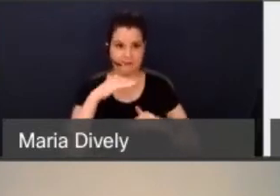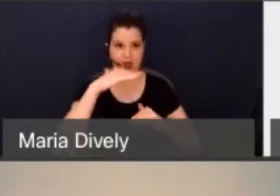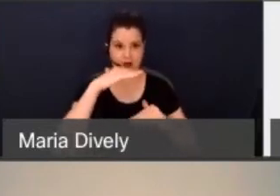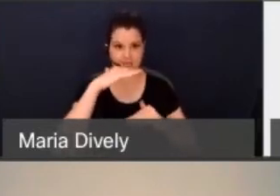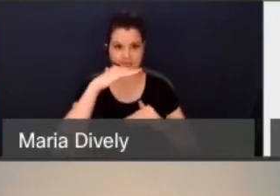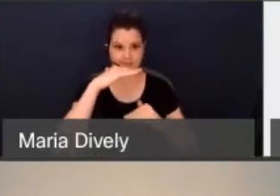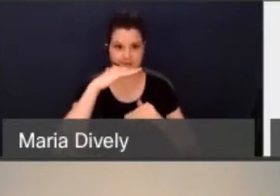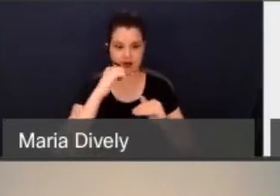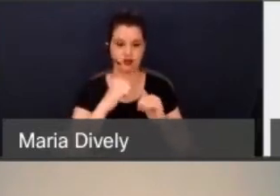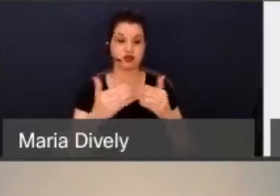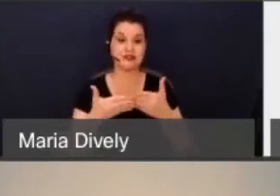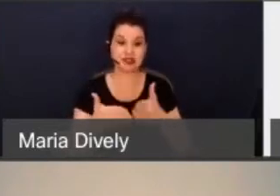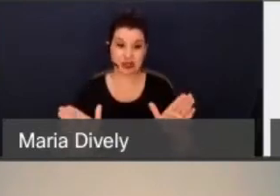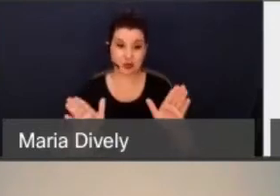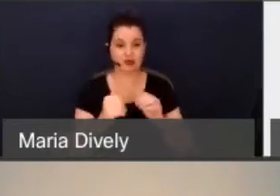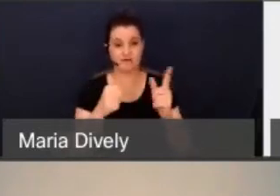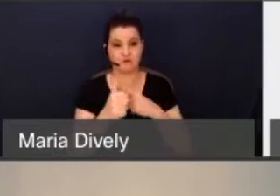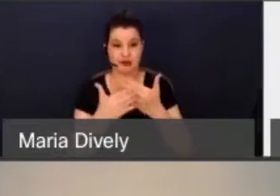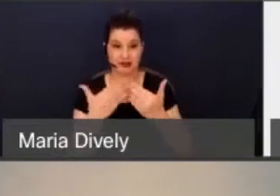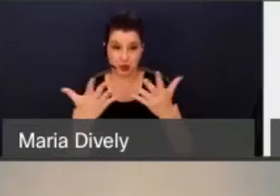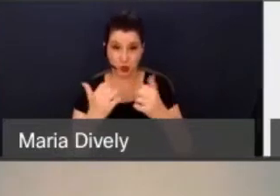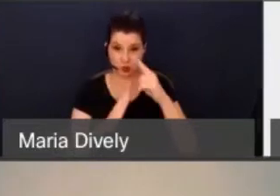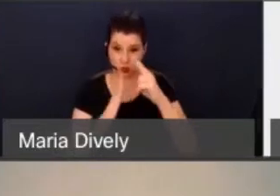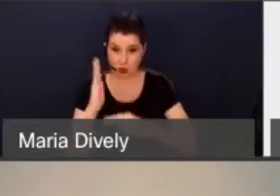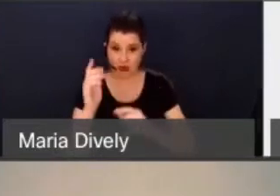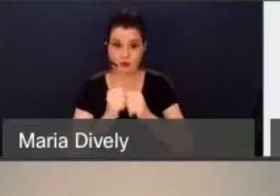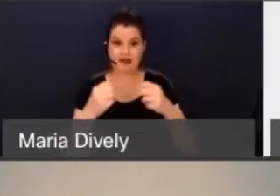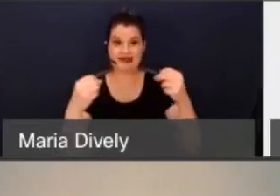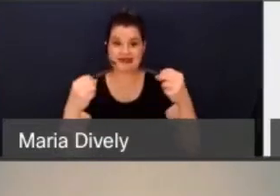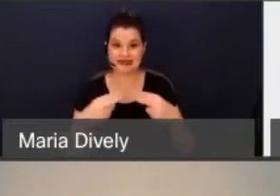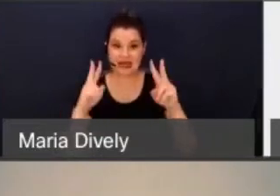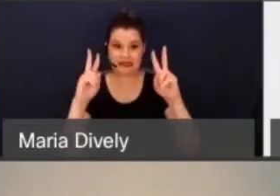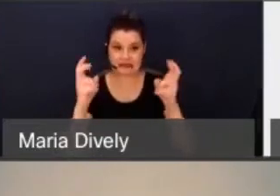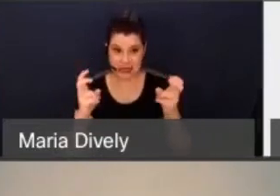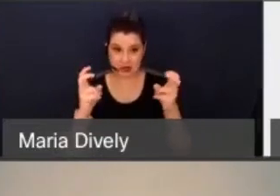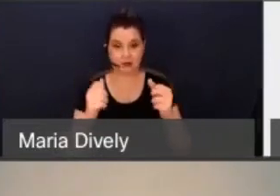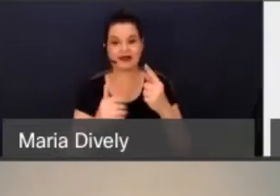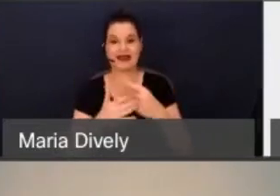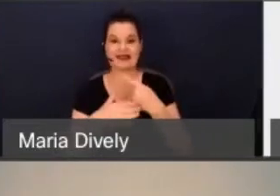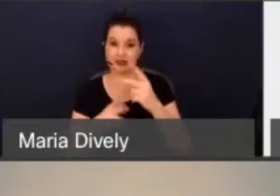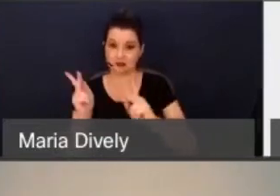So generally, the fir- very first thing that you want read would be the slide title, because that tells people where they're